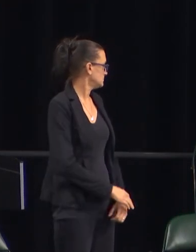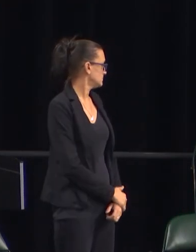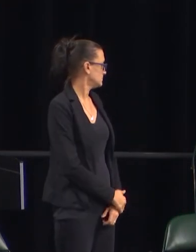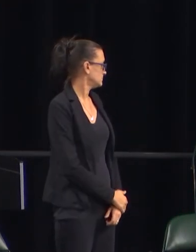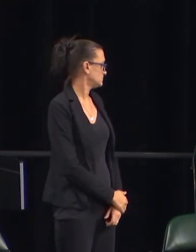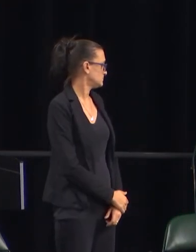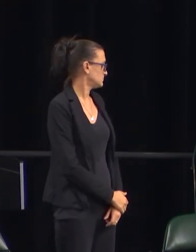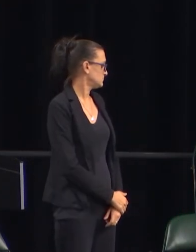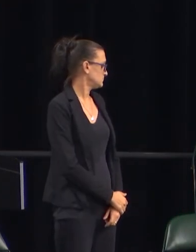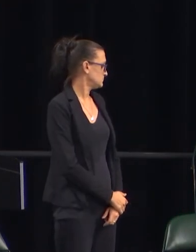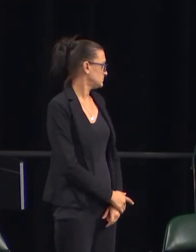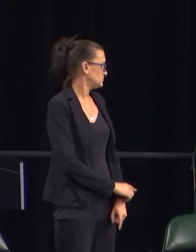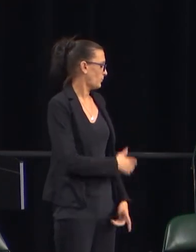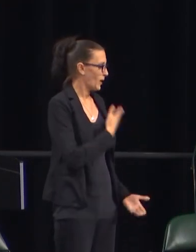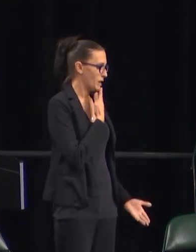You can stay up here with me. Yeah, sure.